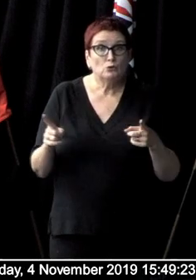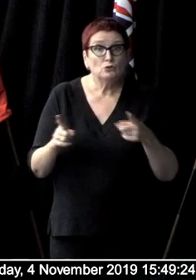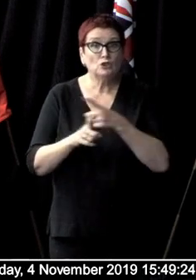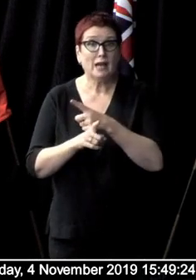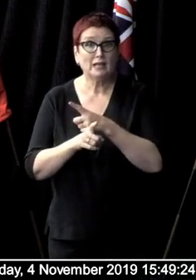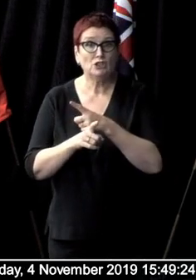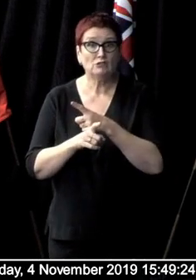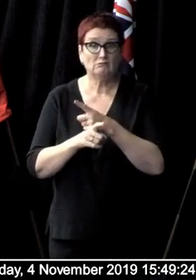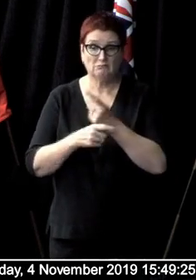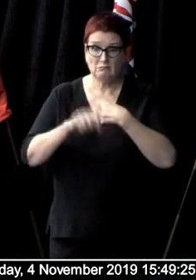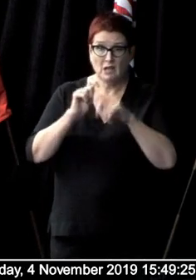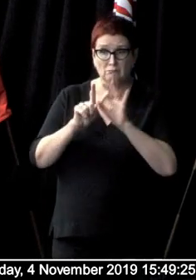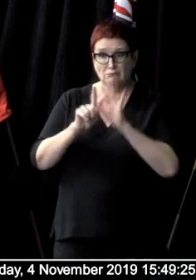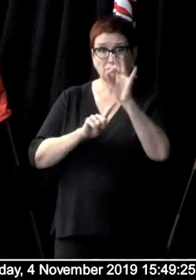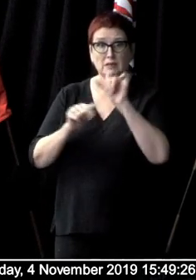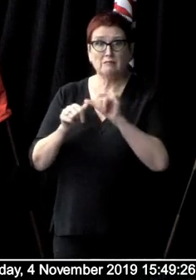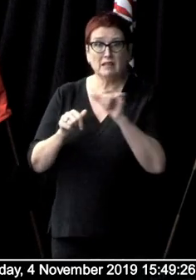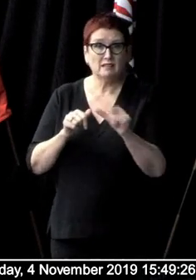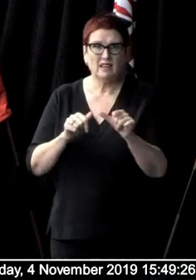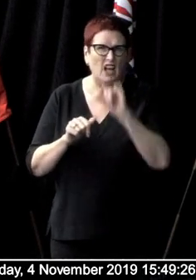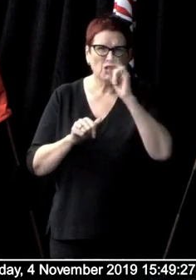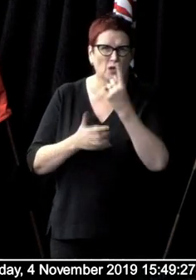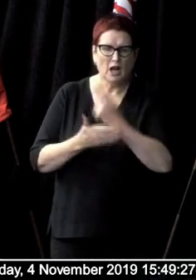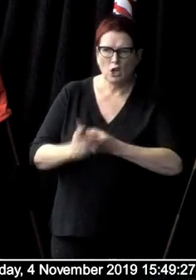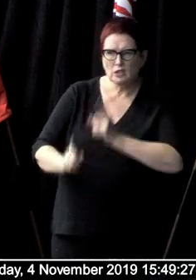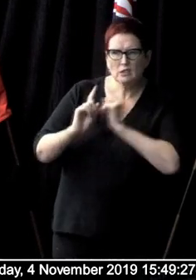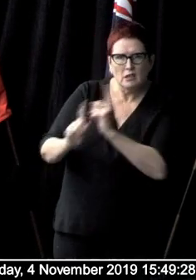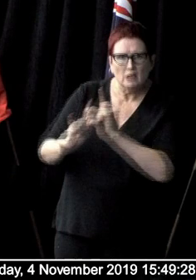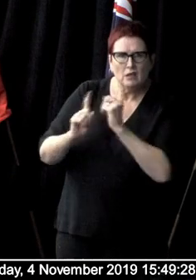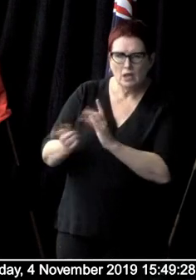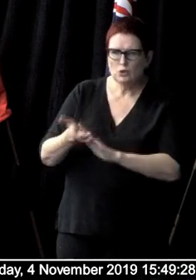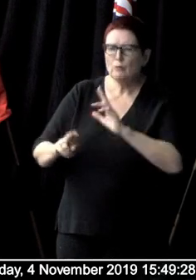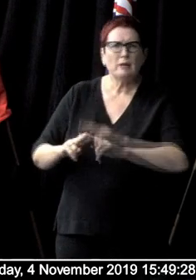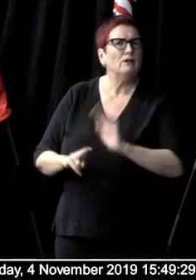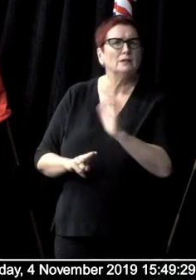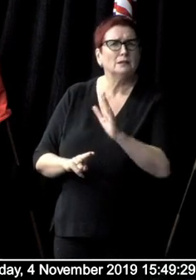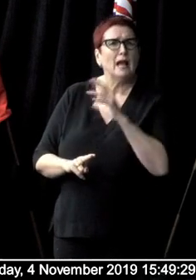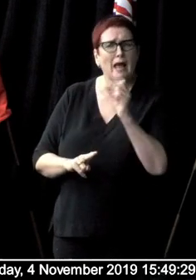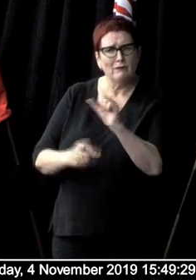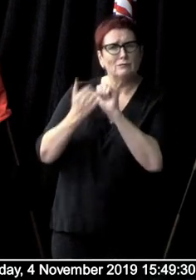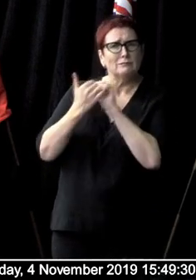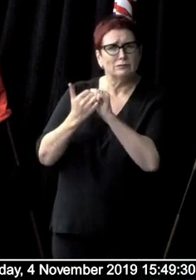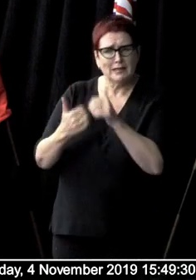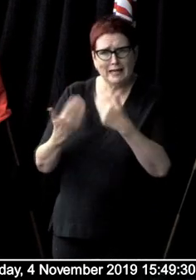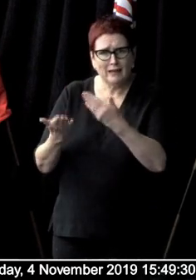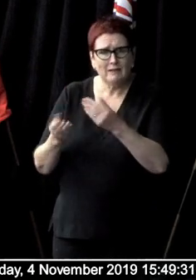either. It’s important that parents are well informed about the policy and their